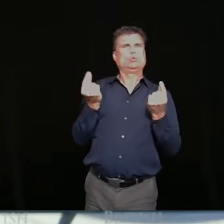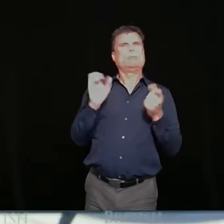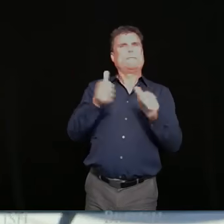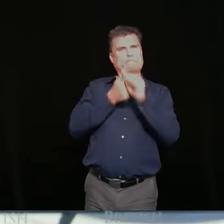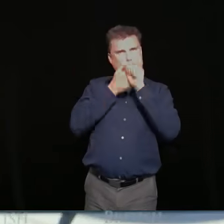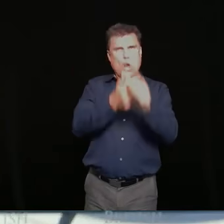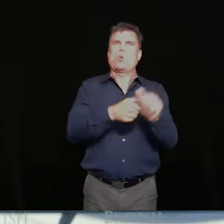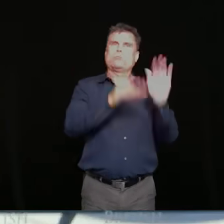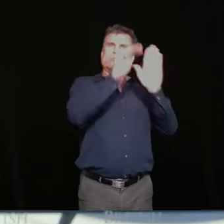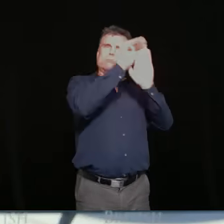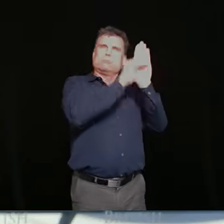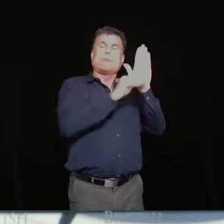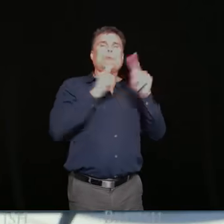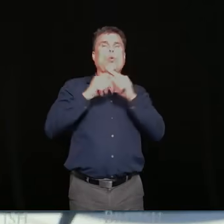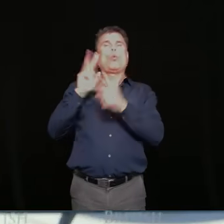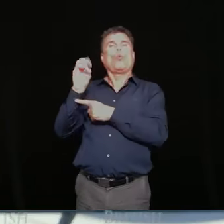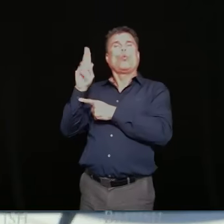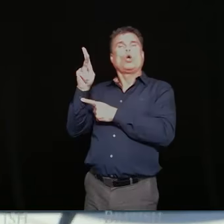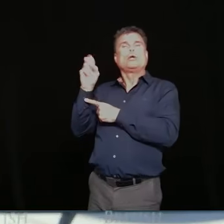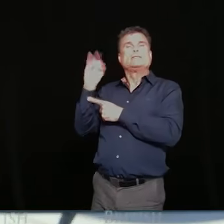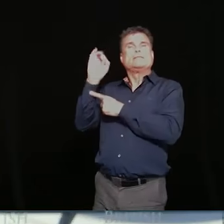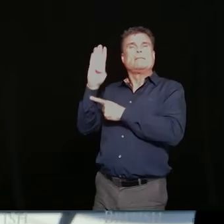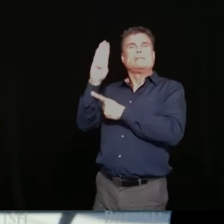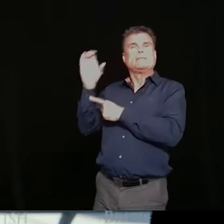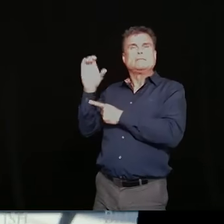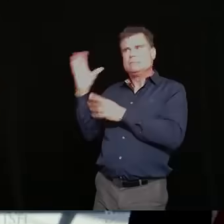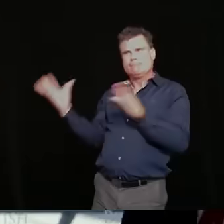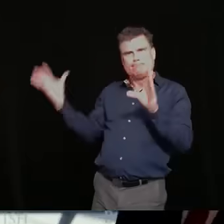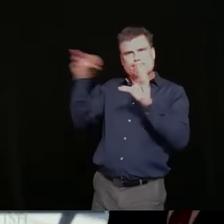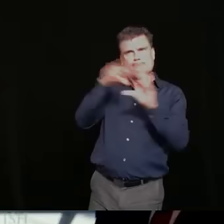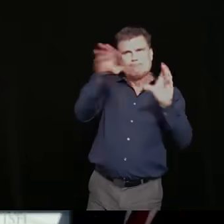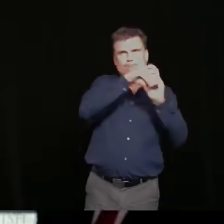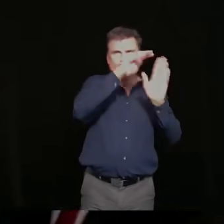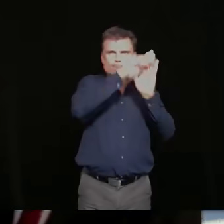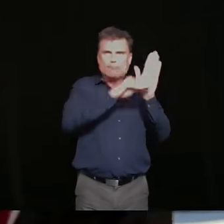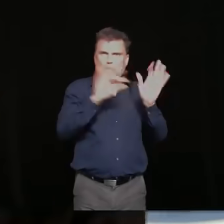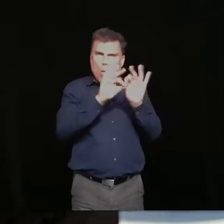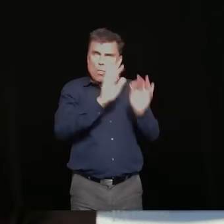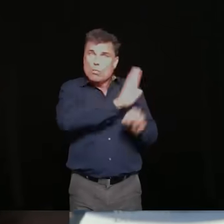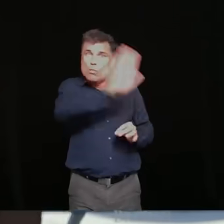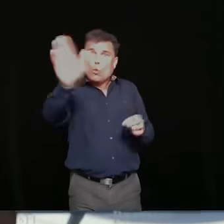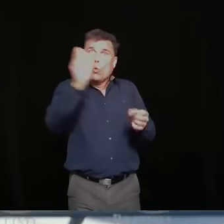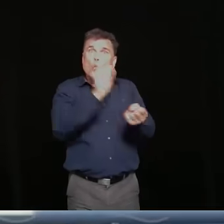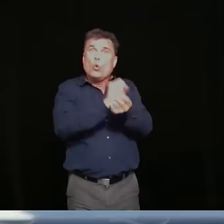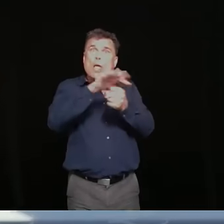were keeping it at that manageable level. We know that even though people have the best of